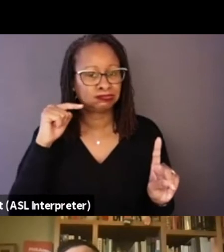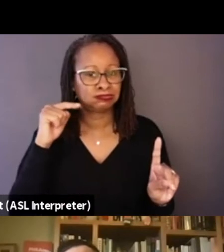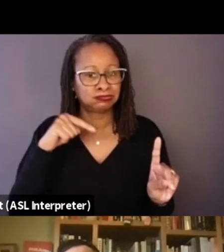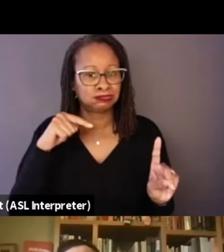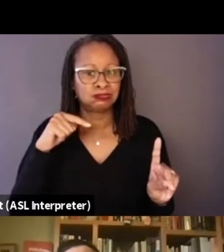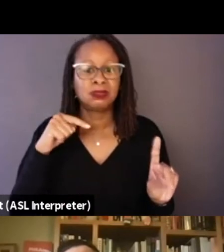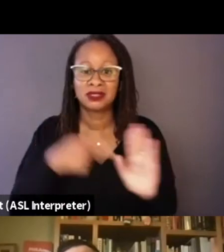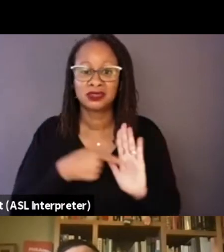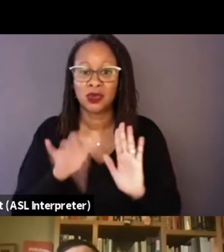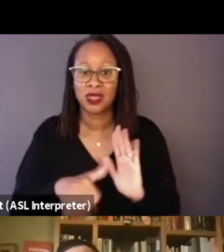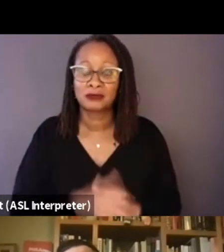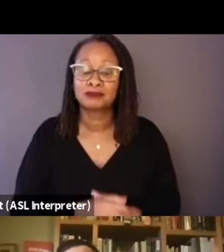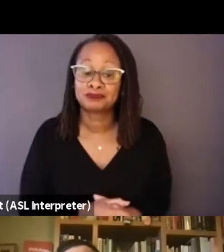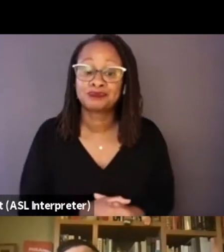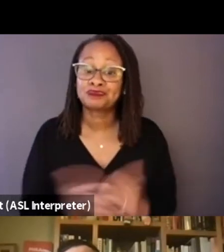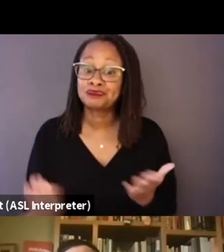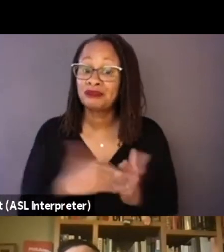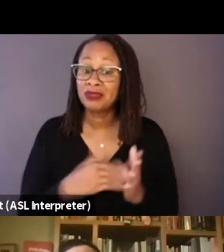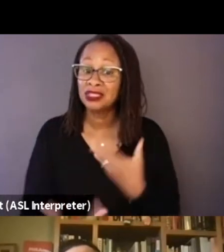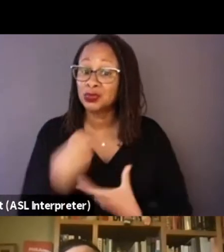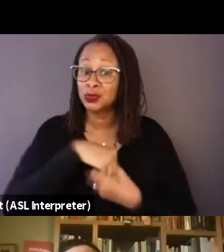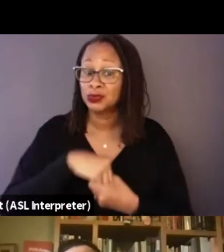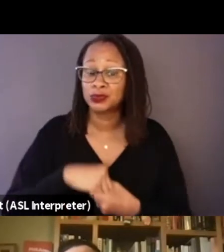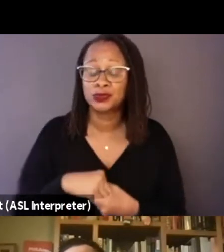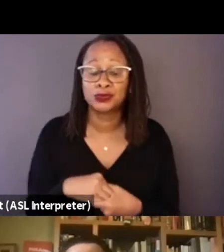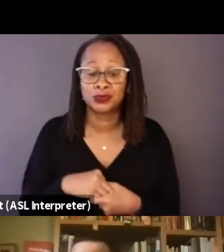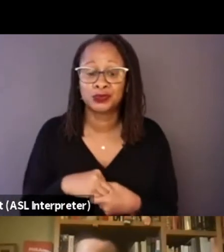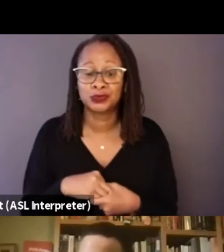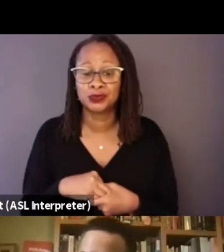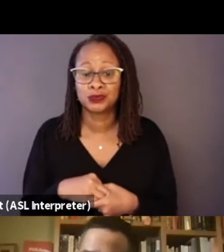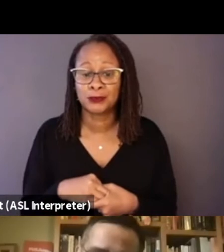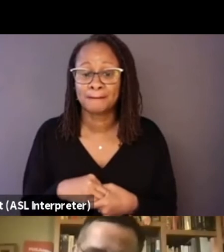And again, to include maybe a demographic